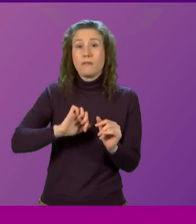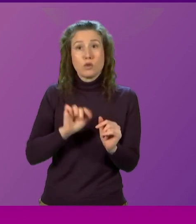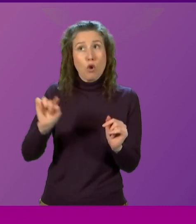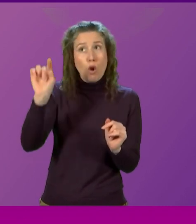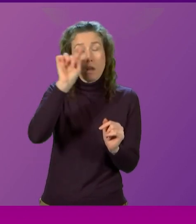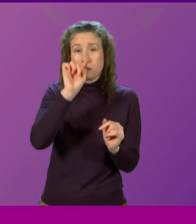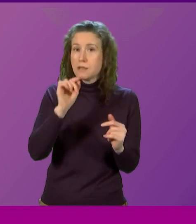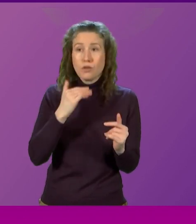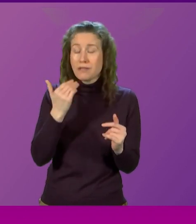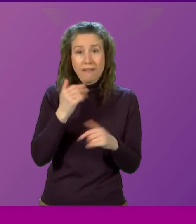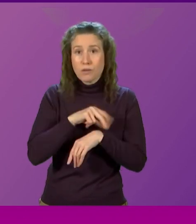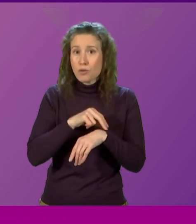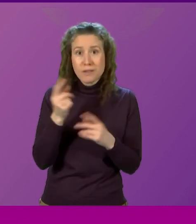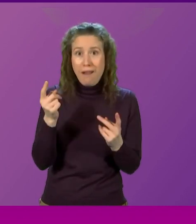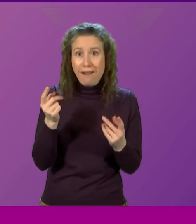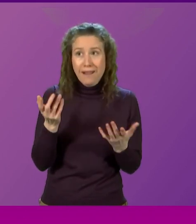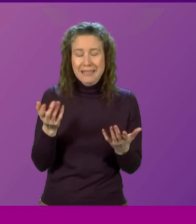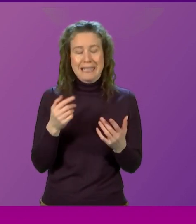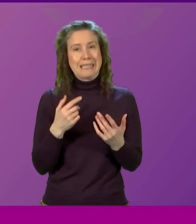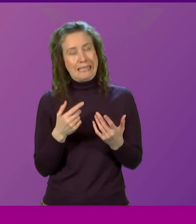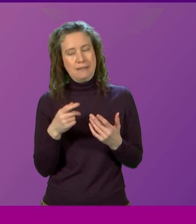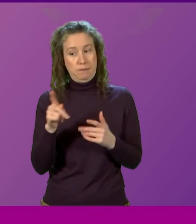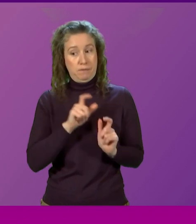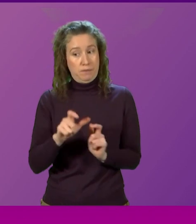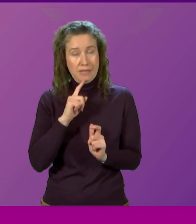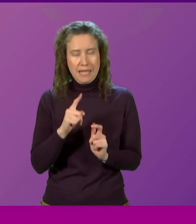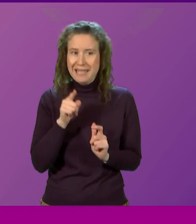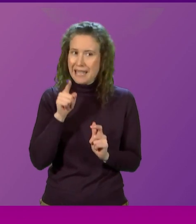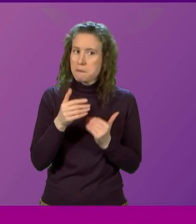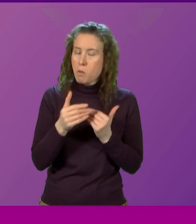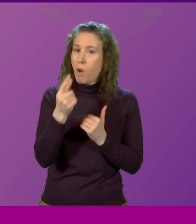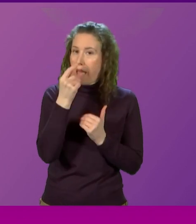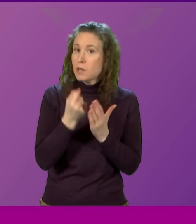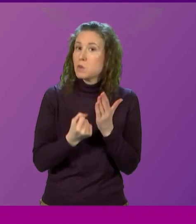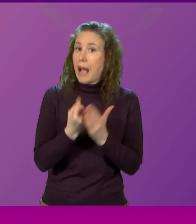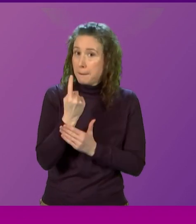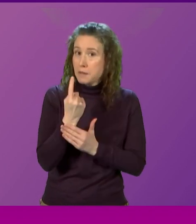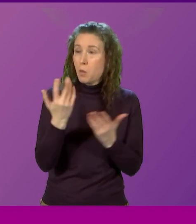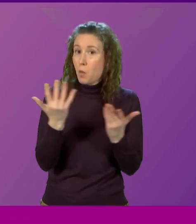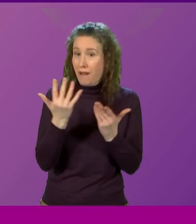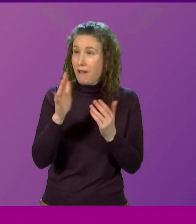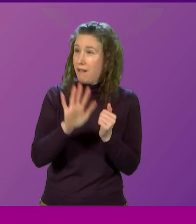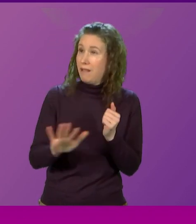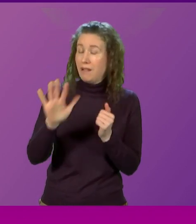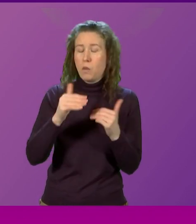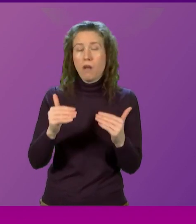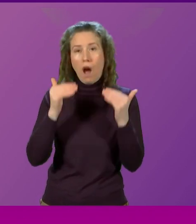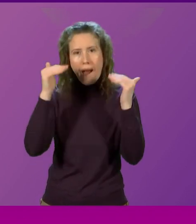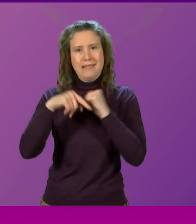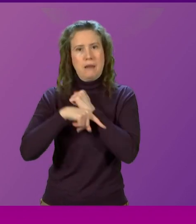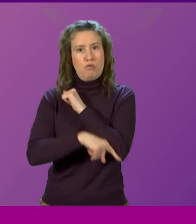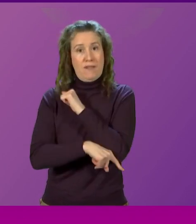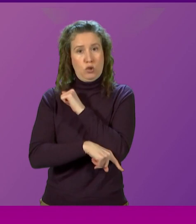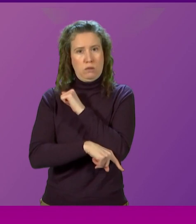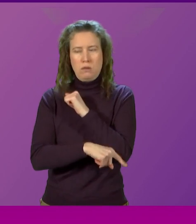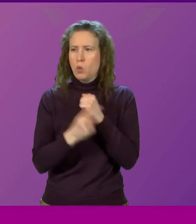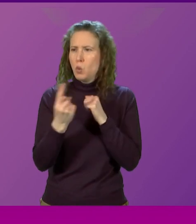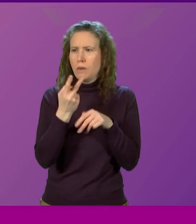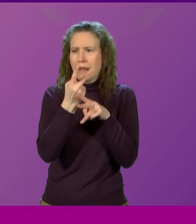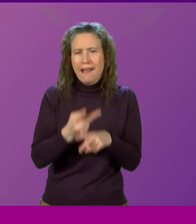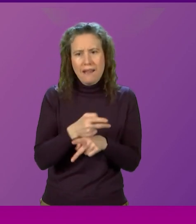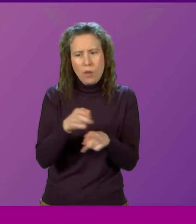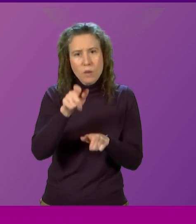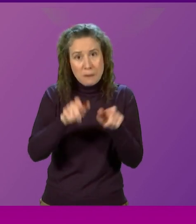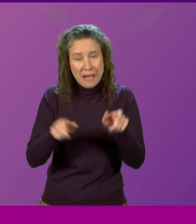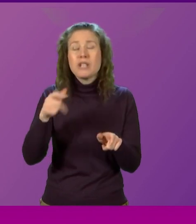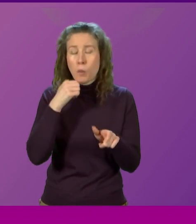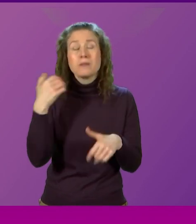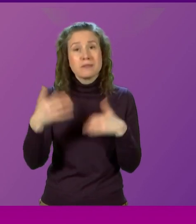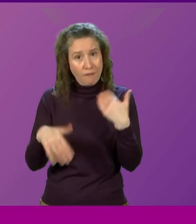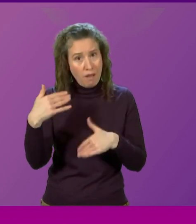that are under-doctored”.